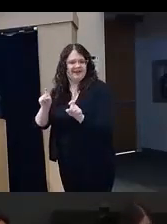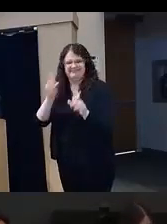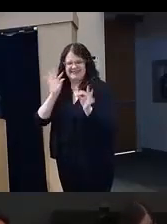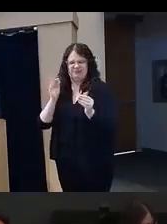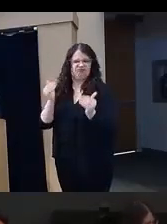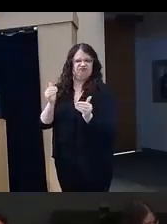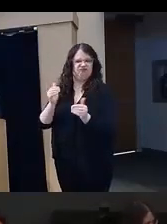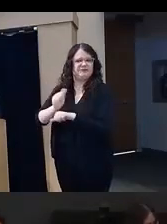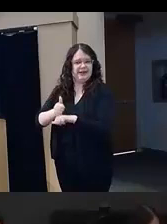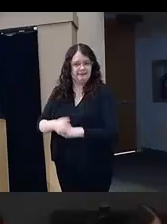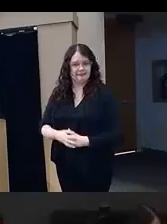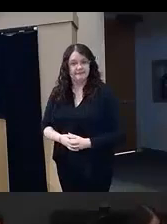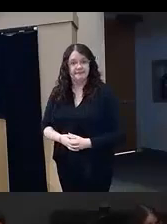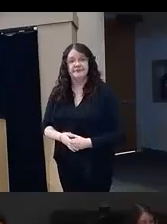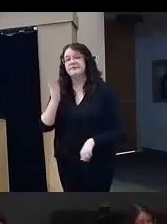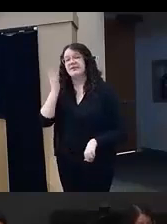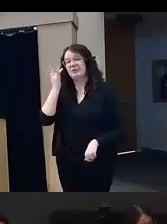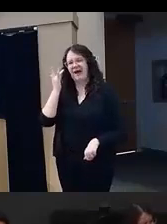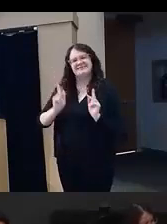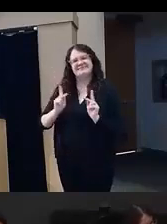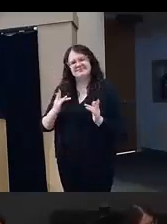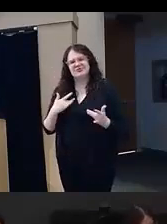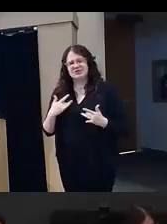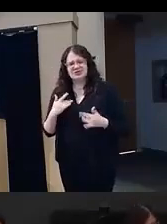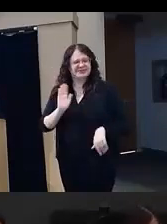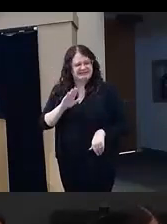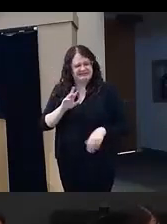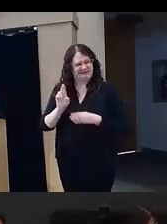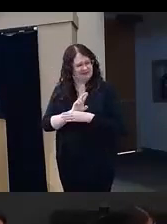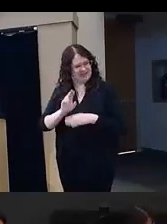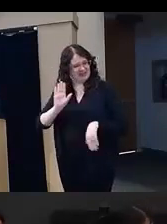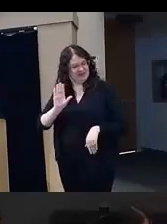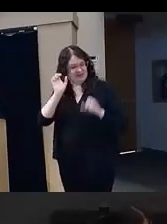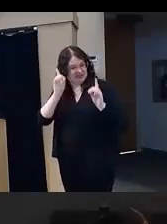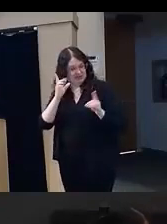they're raised by water quality of education and well-being of our residents and it also follows